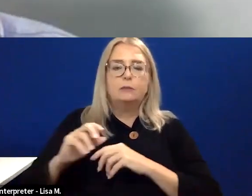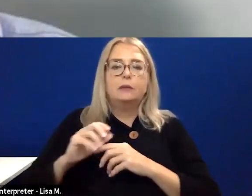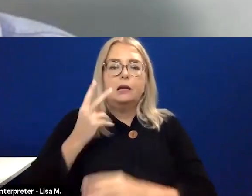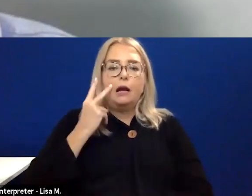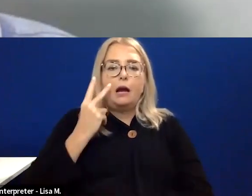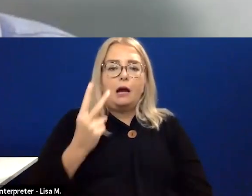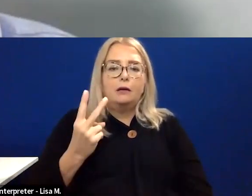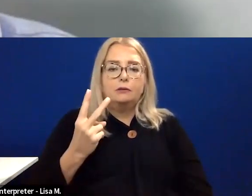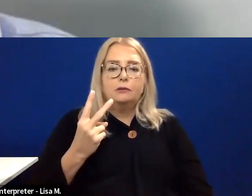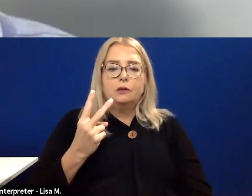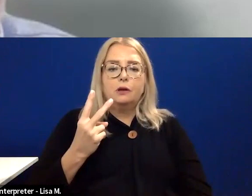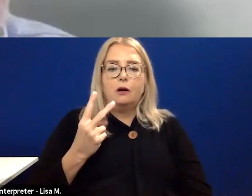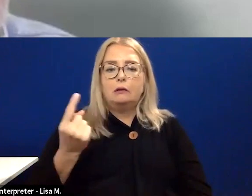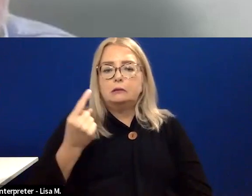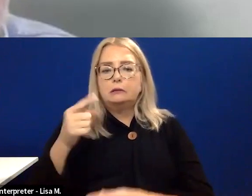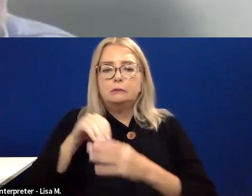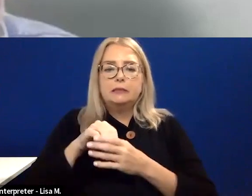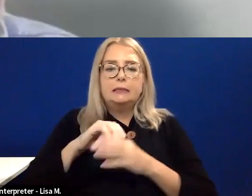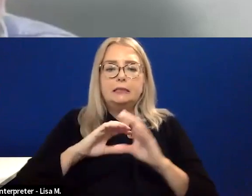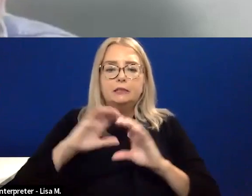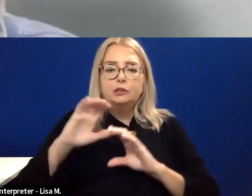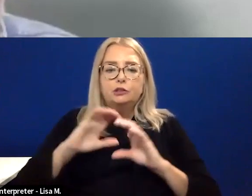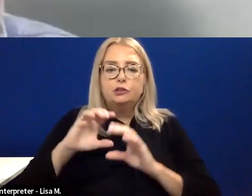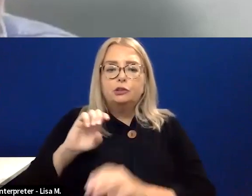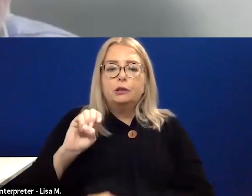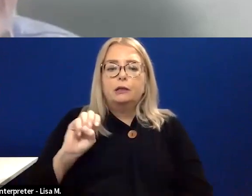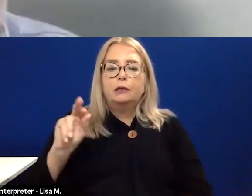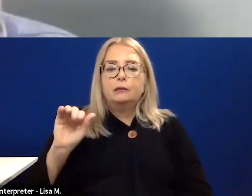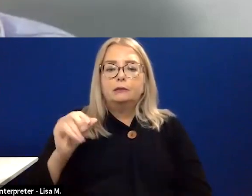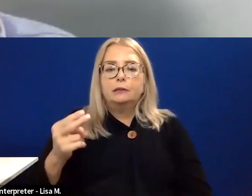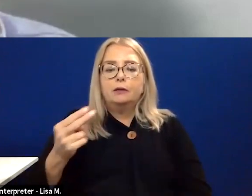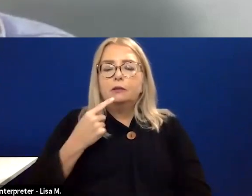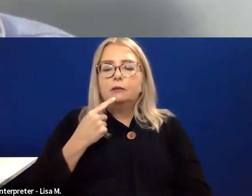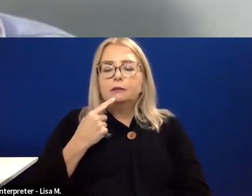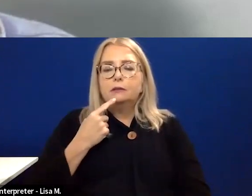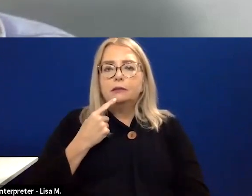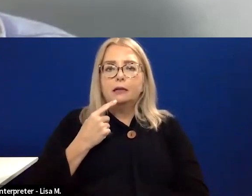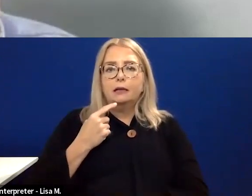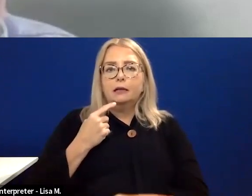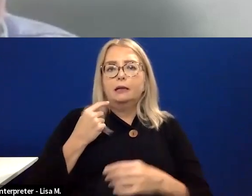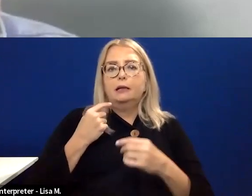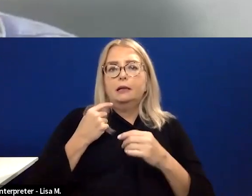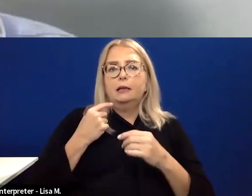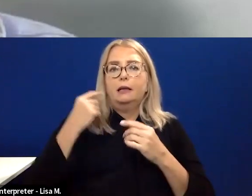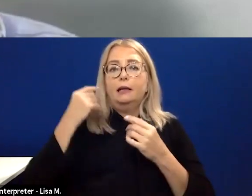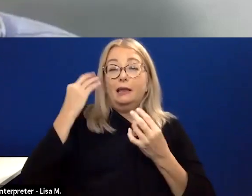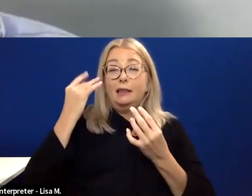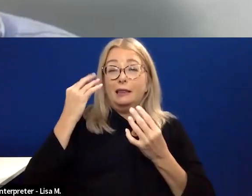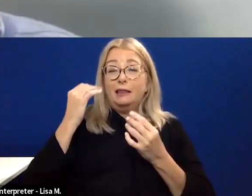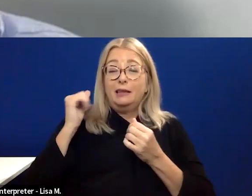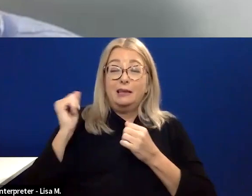things in the chat was Sarah said something about isn't this thinking all about thinking well we